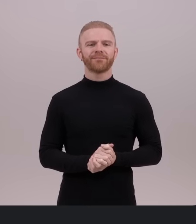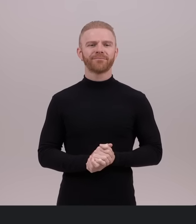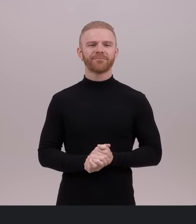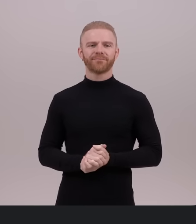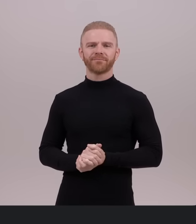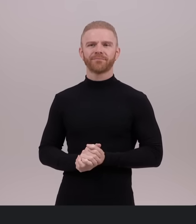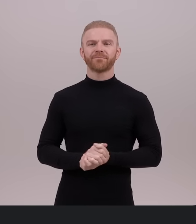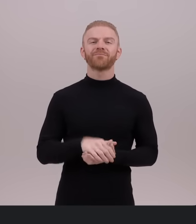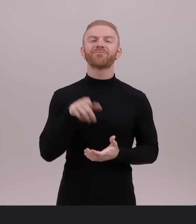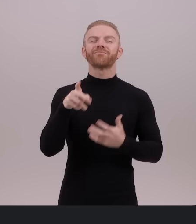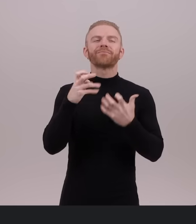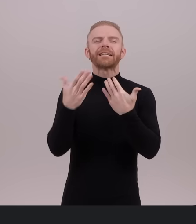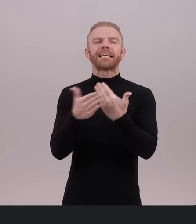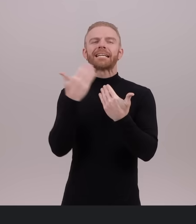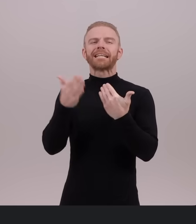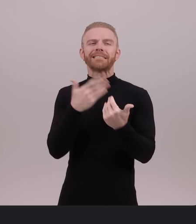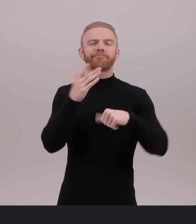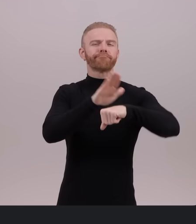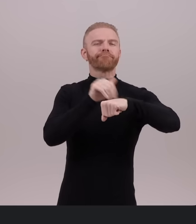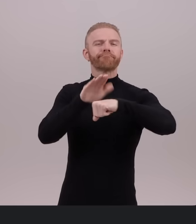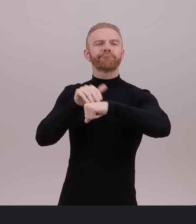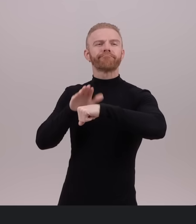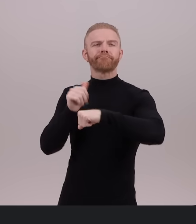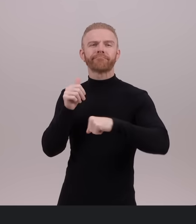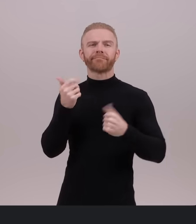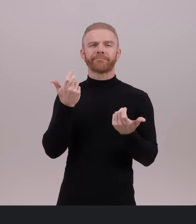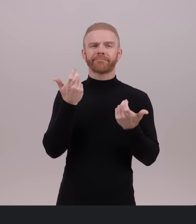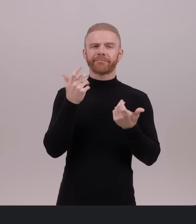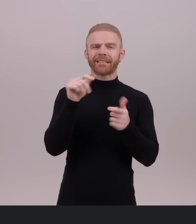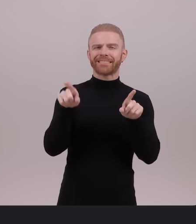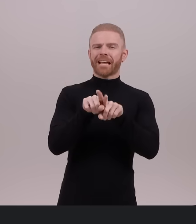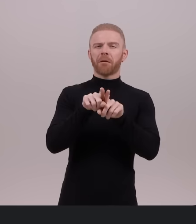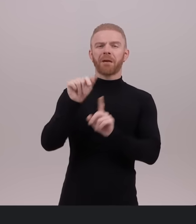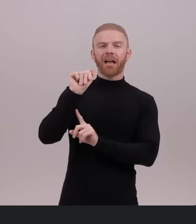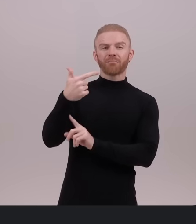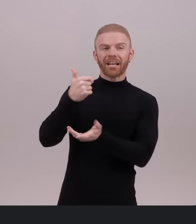It's a lightweight way to spin up the same Antigravity agents right from the terminal.